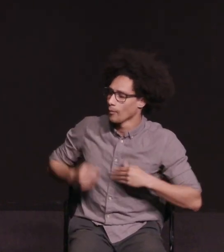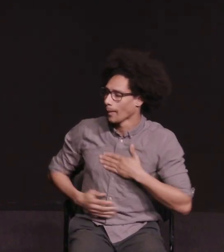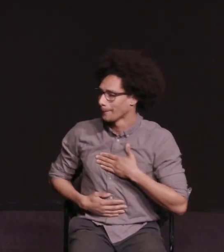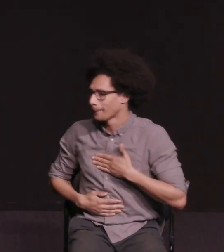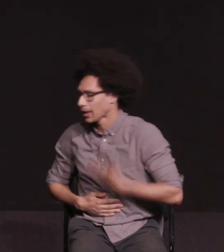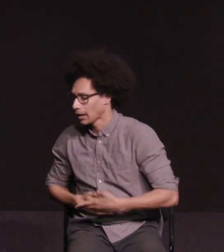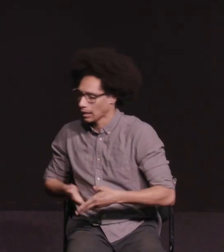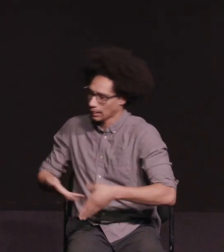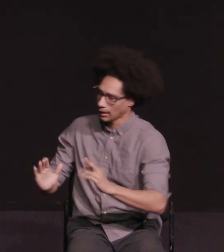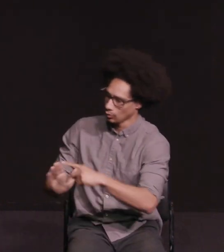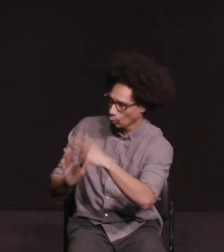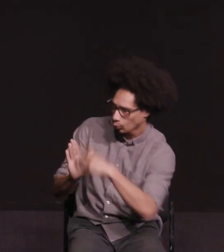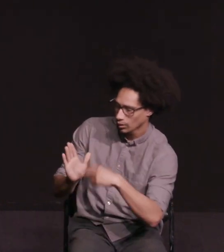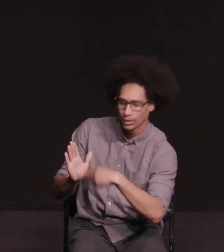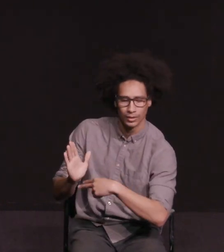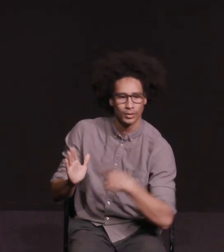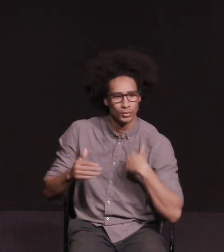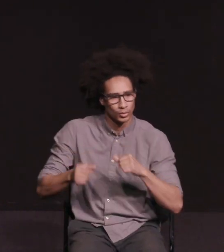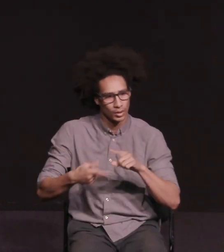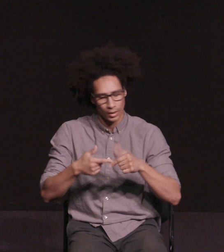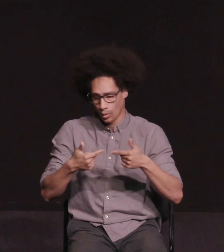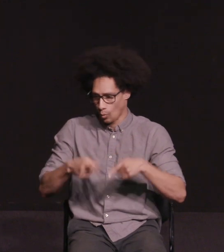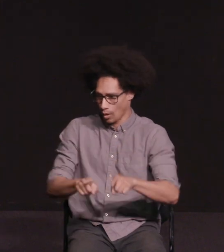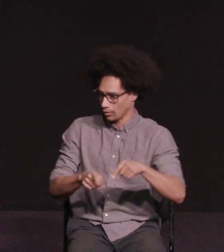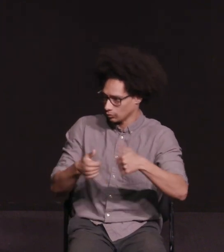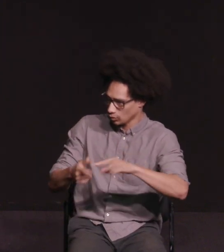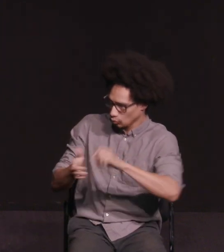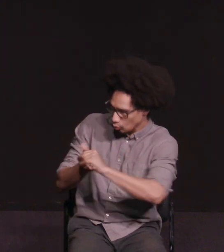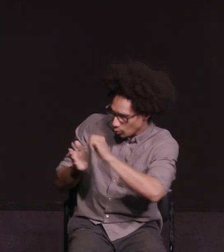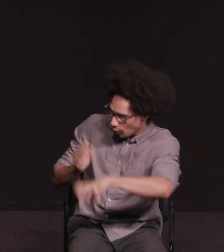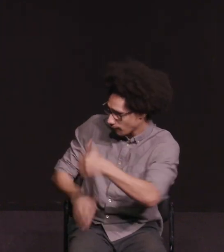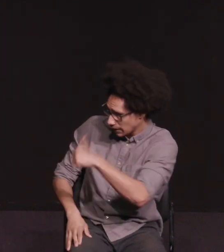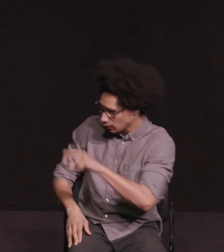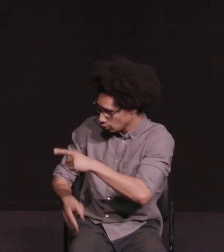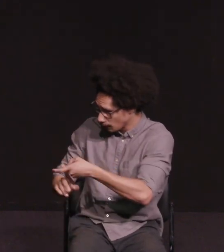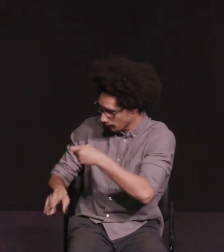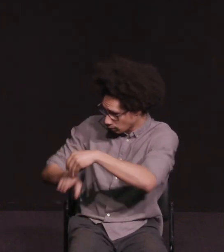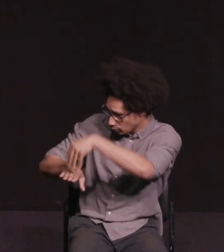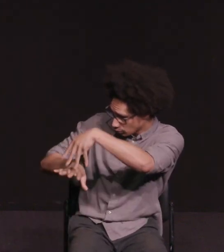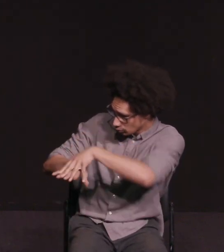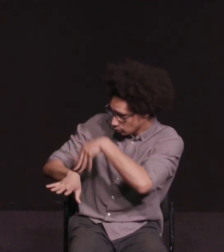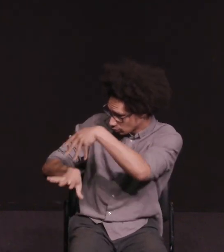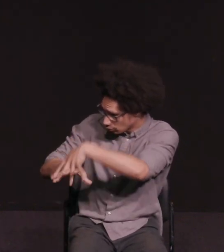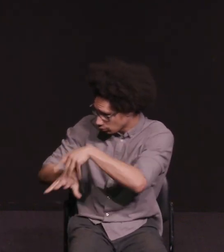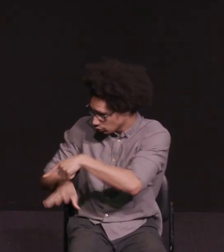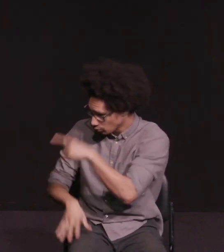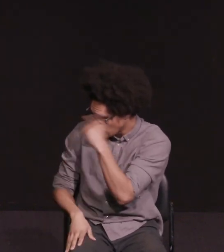ongoing efforts to remove any and everything African about enslaved people.